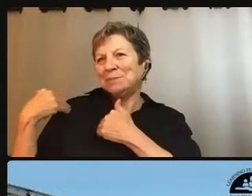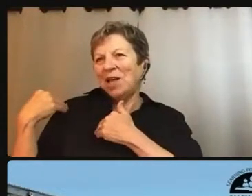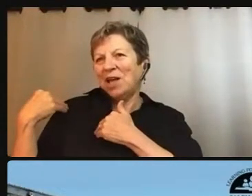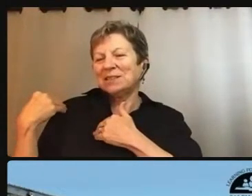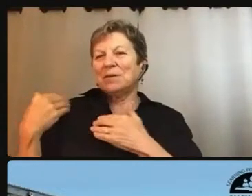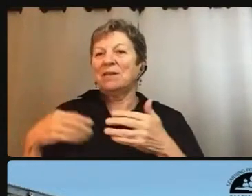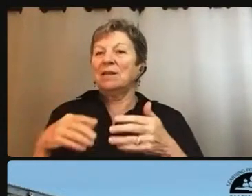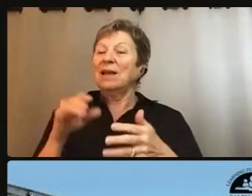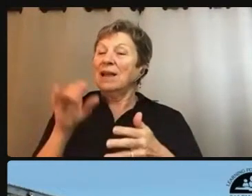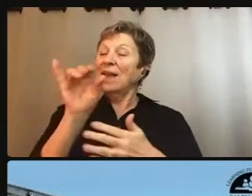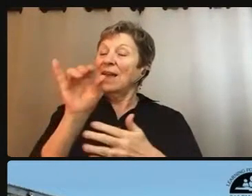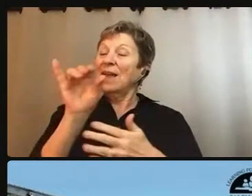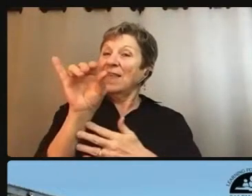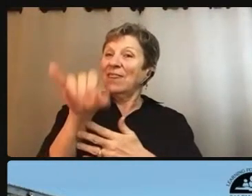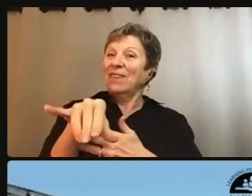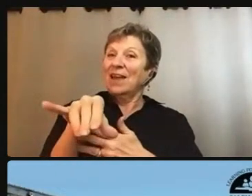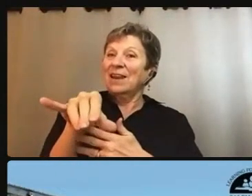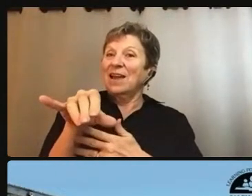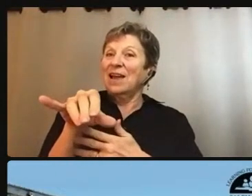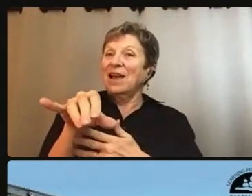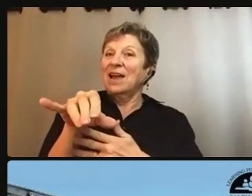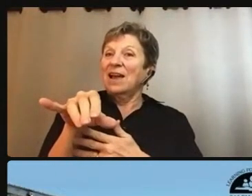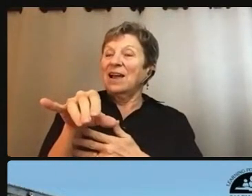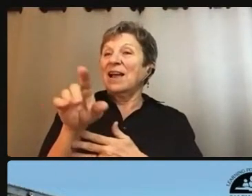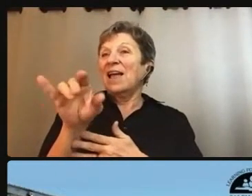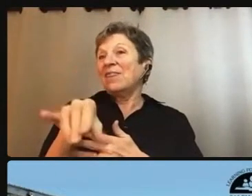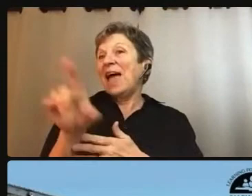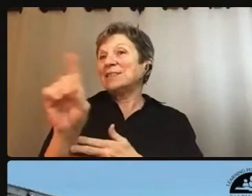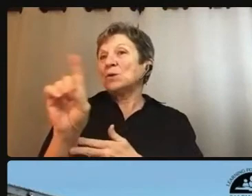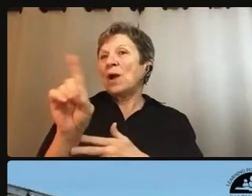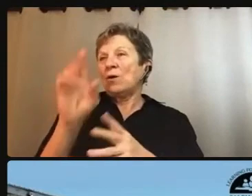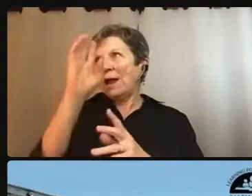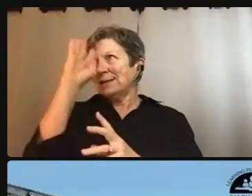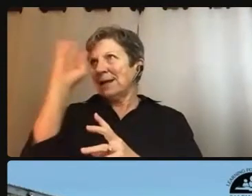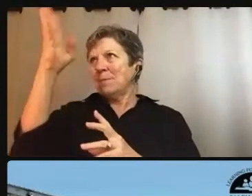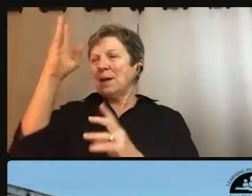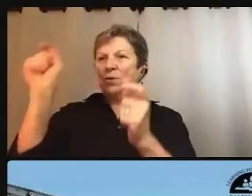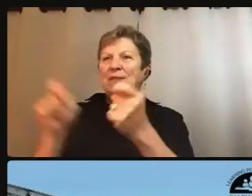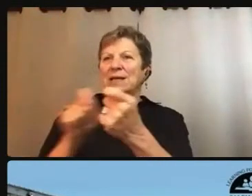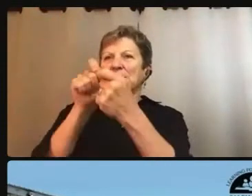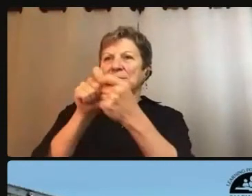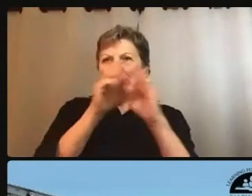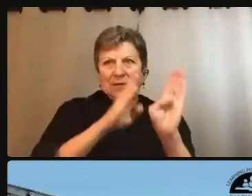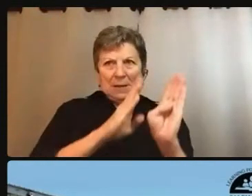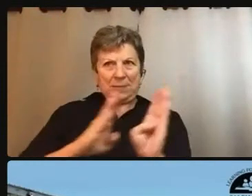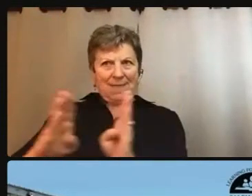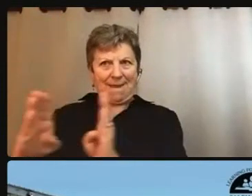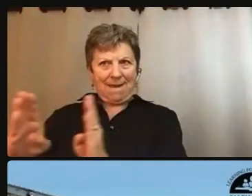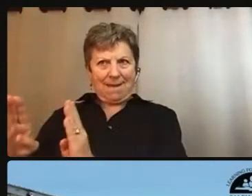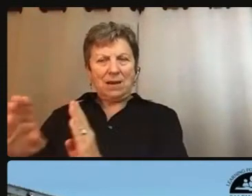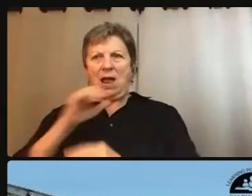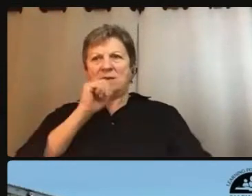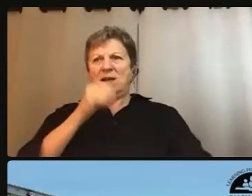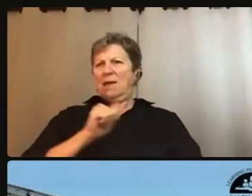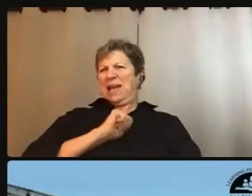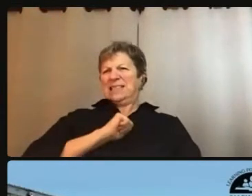IN THIS PIECE OF PUZZLE IN